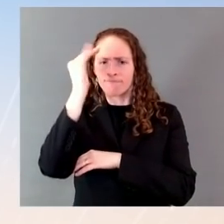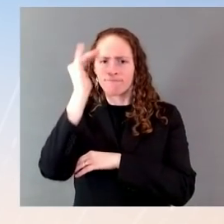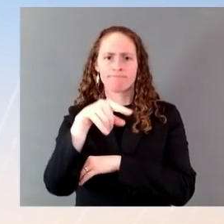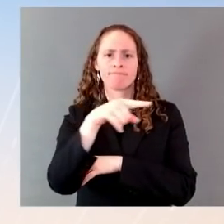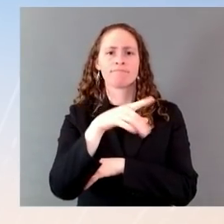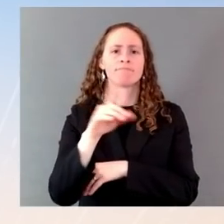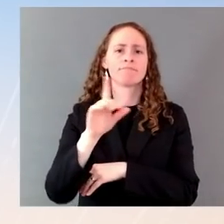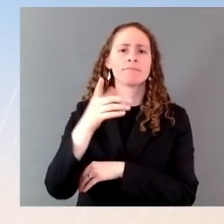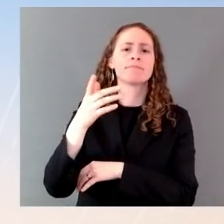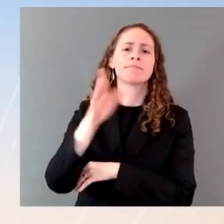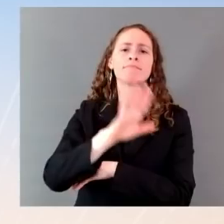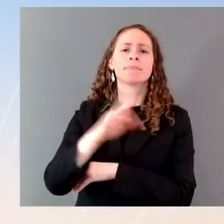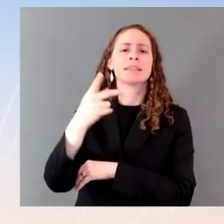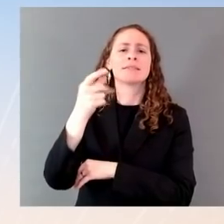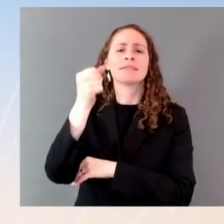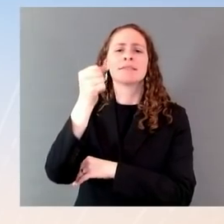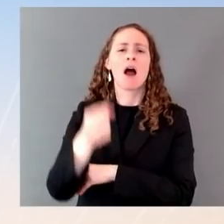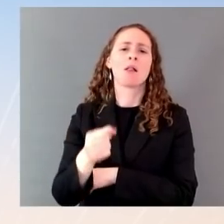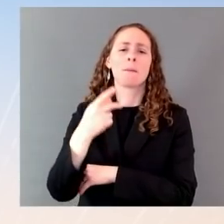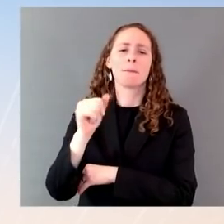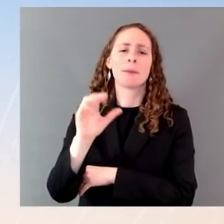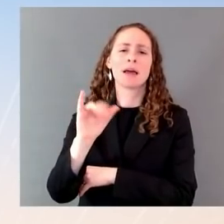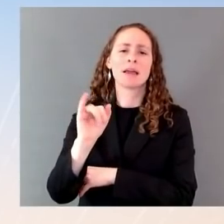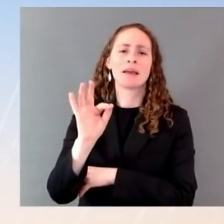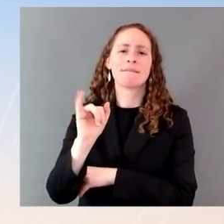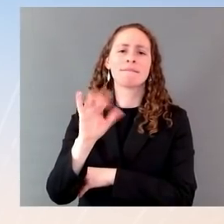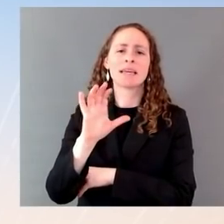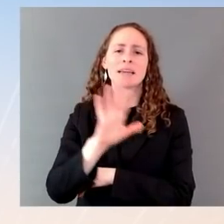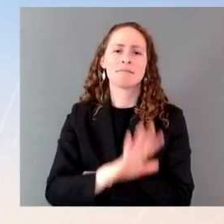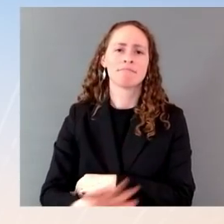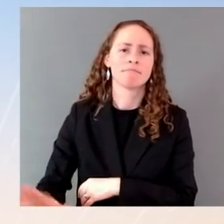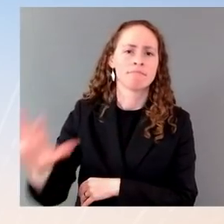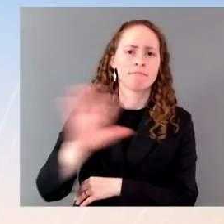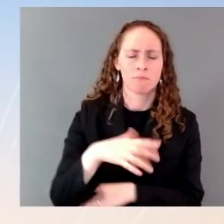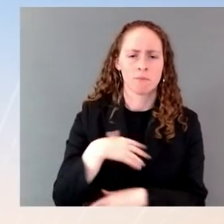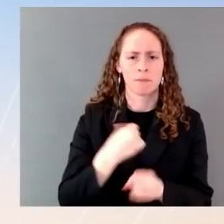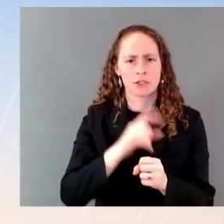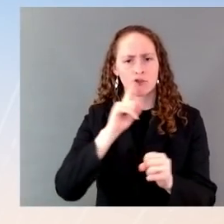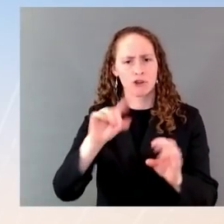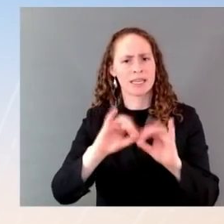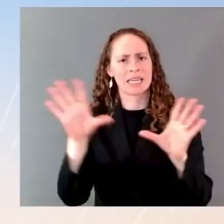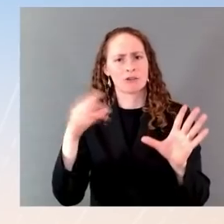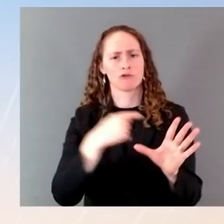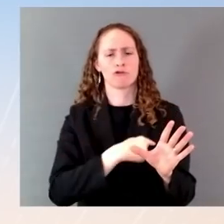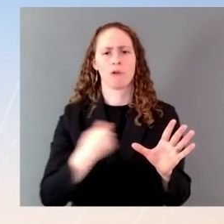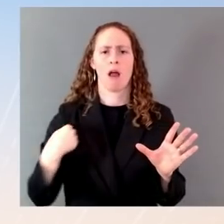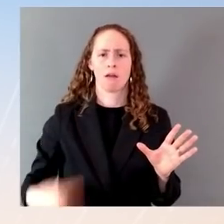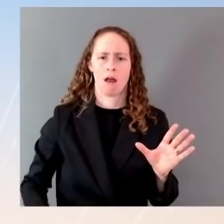Yes. The Press: Was there any promise from the Russian side to use leverage to change Iran on its position?